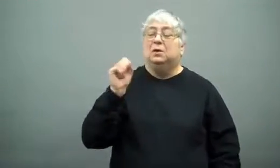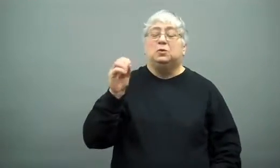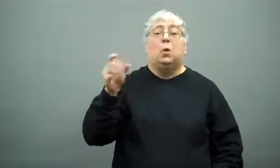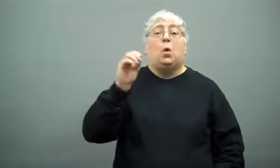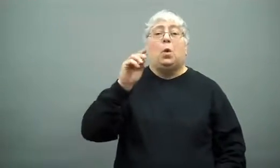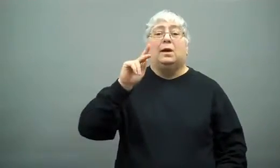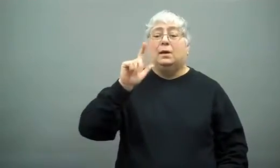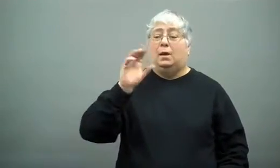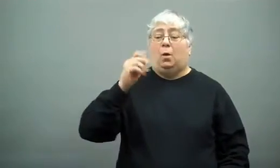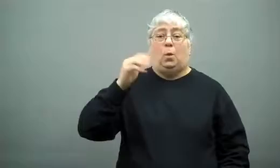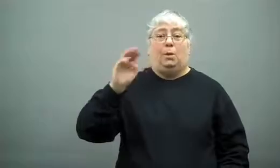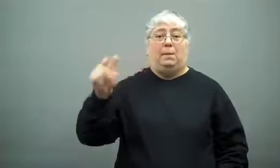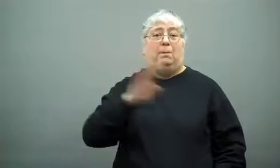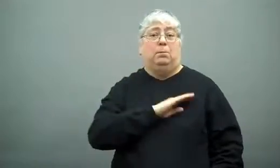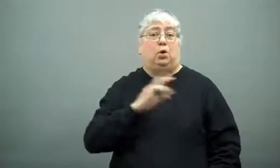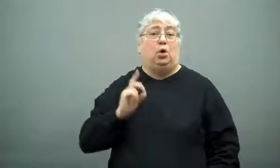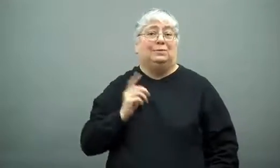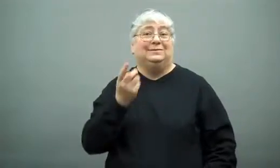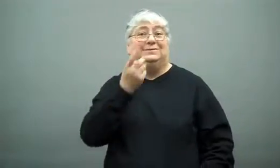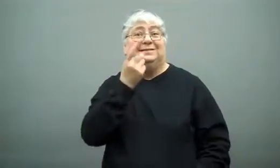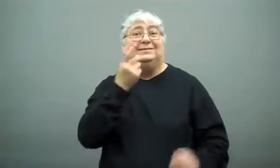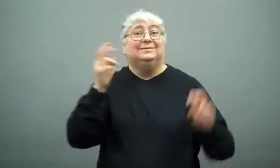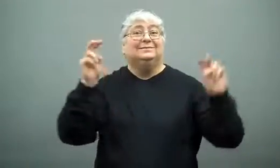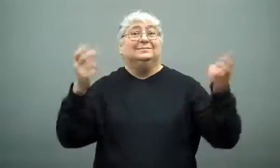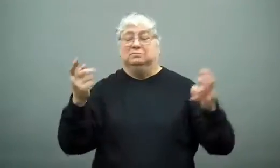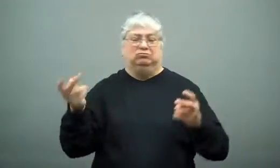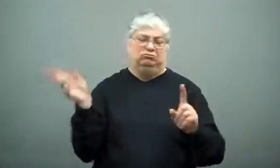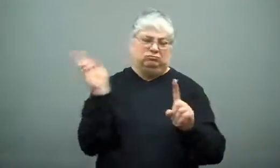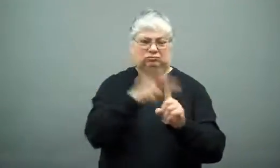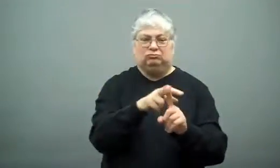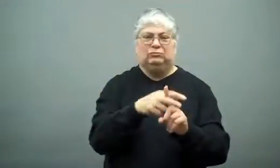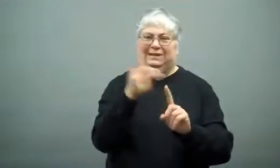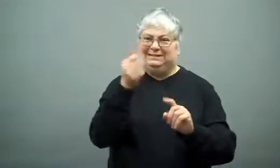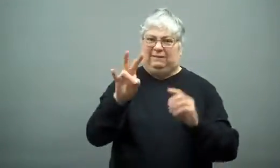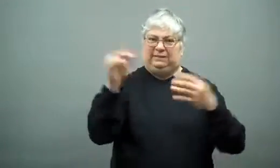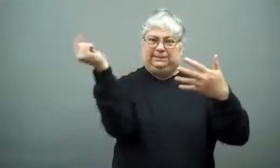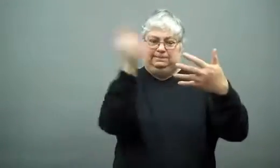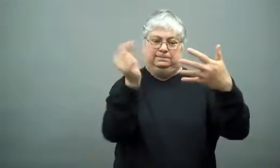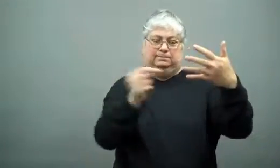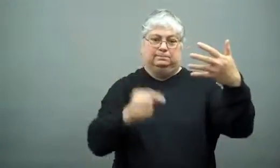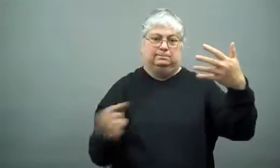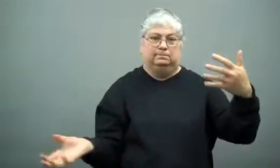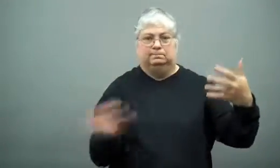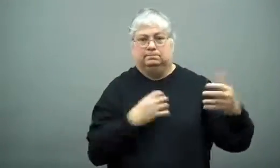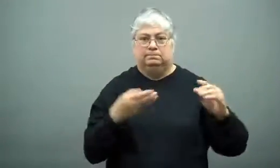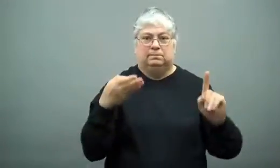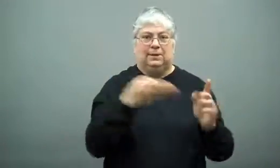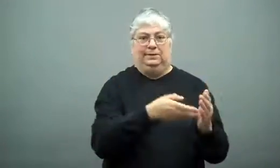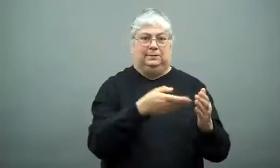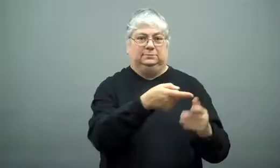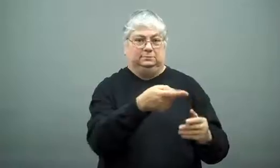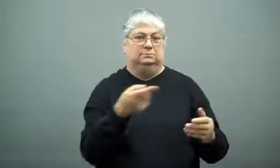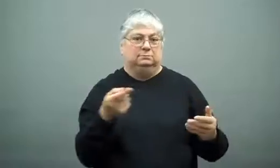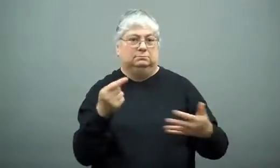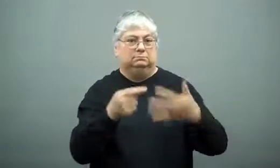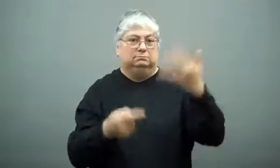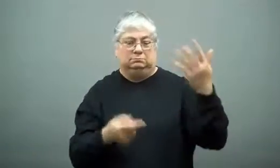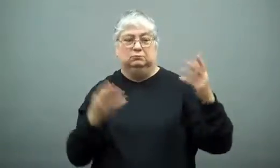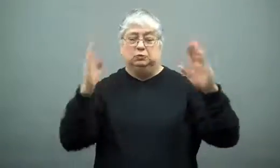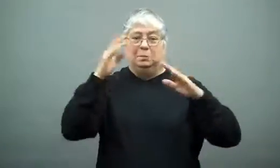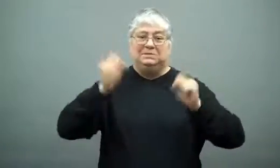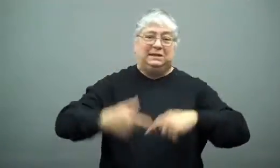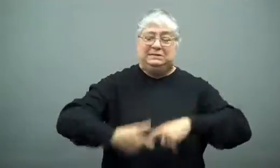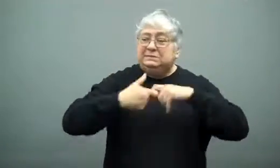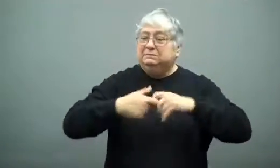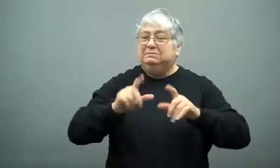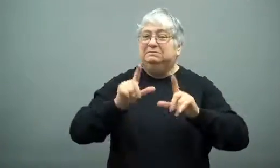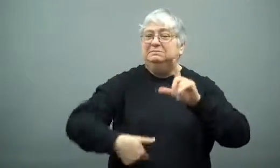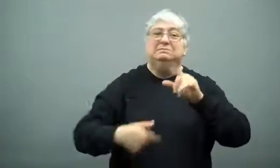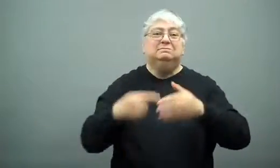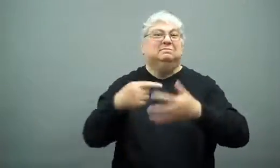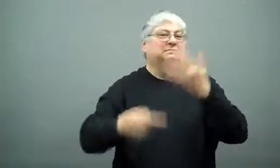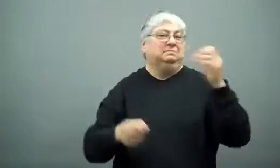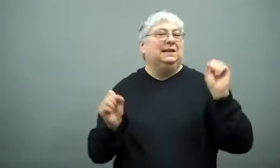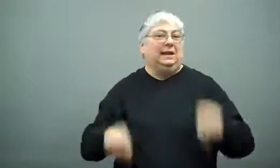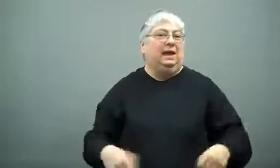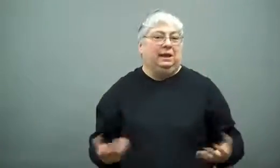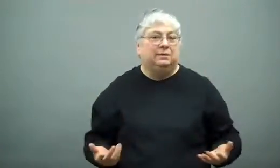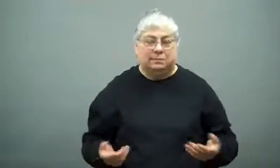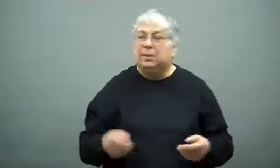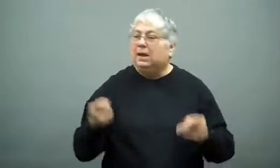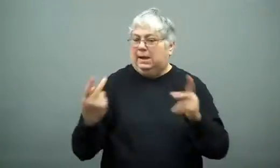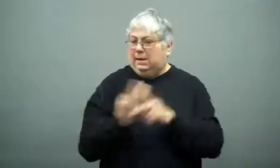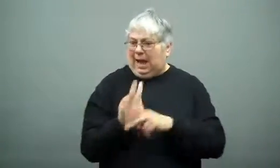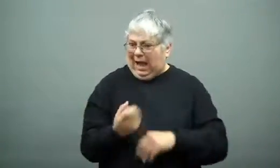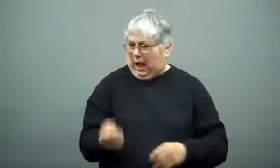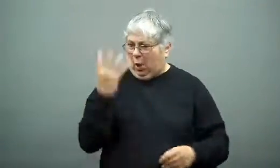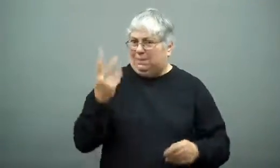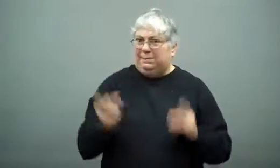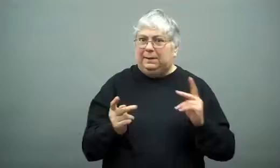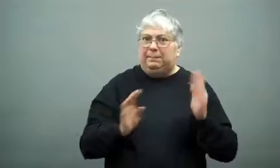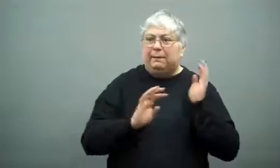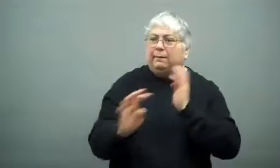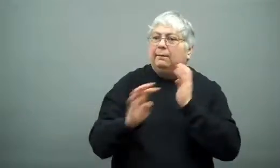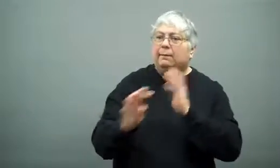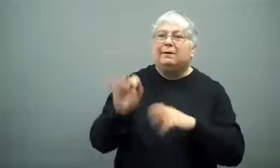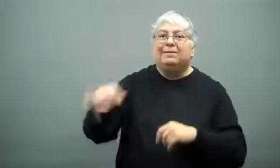The Oklahoma Board of Dentistry filed 17 charges against this dentist.